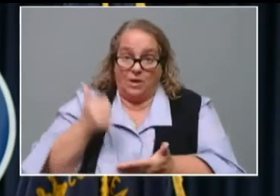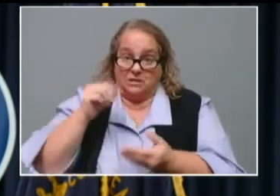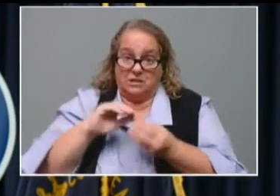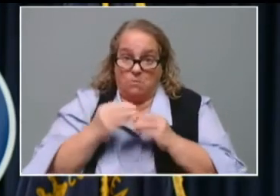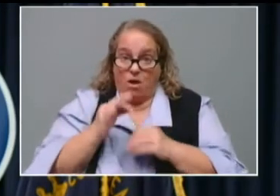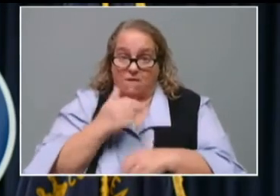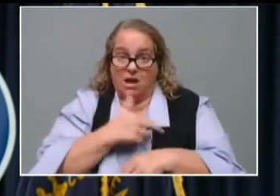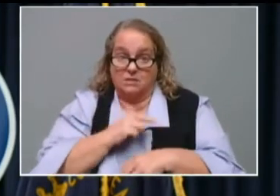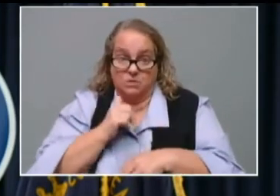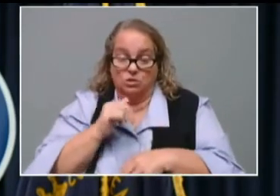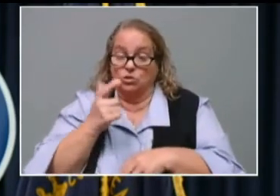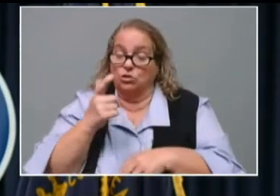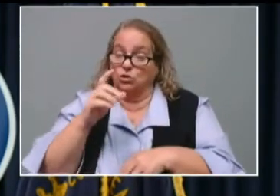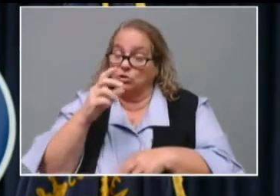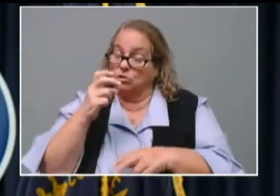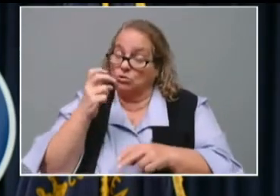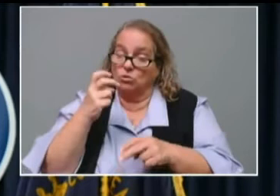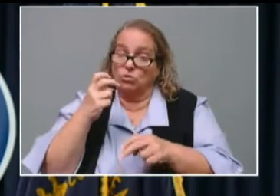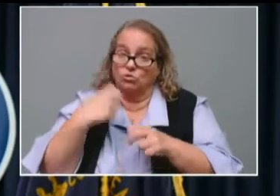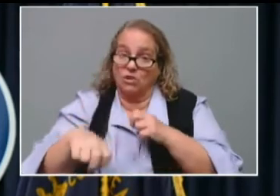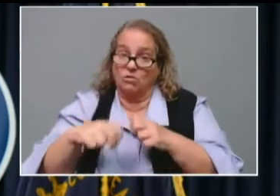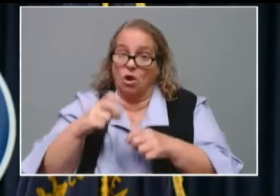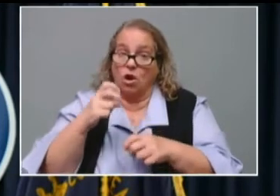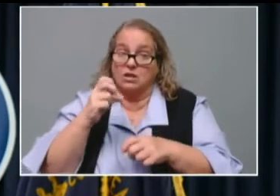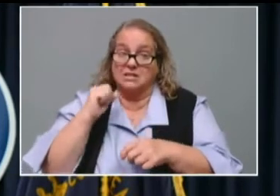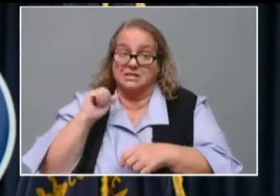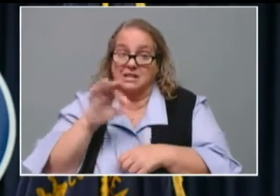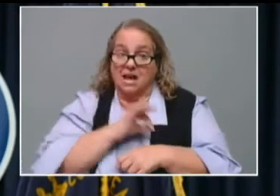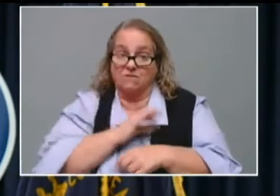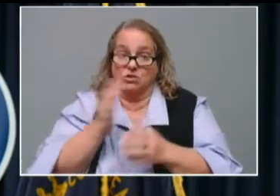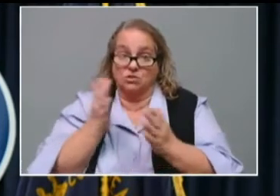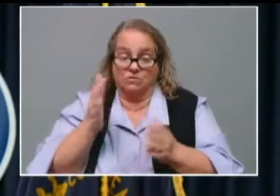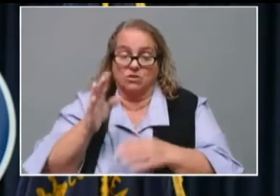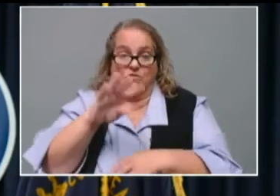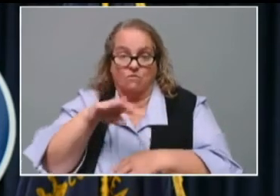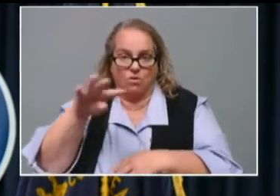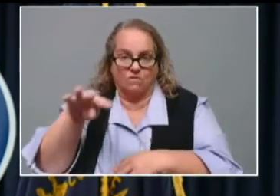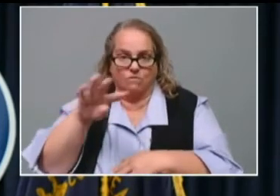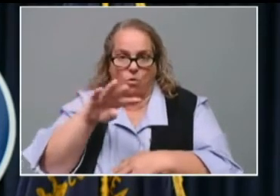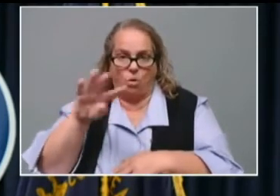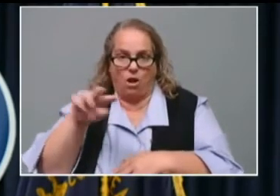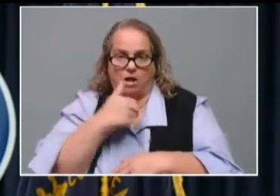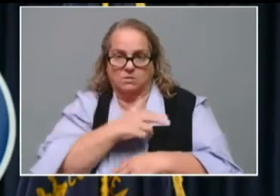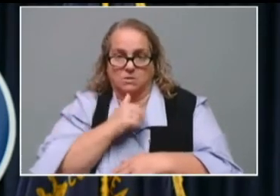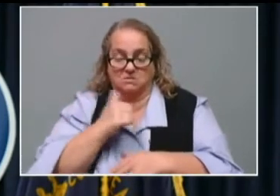long time. 44. We are under 50%. That is a good sign.